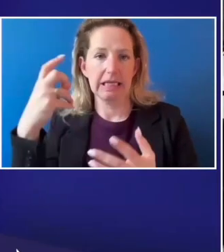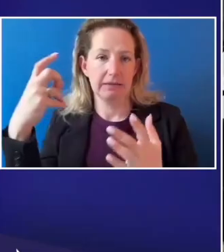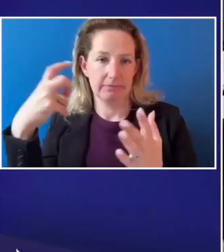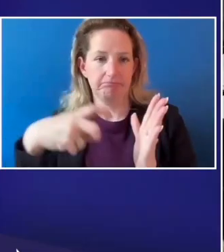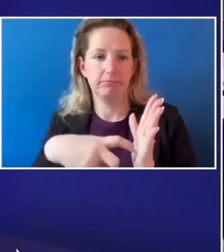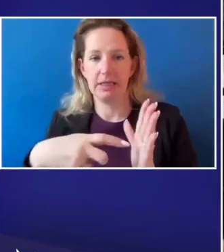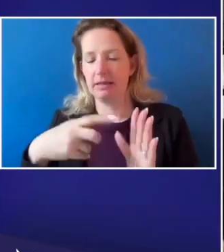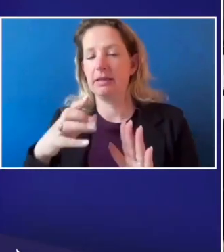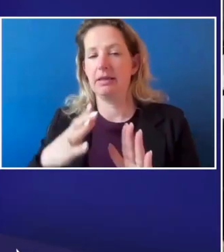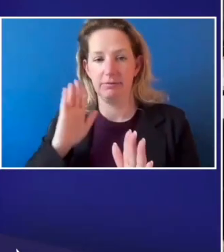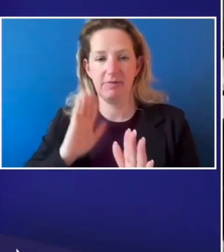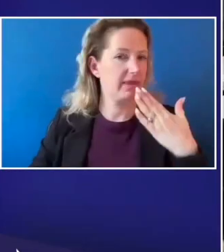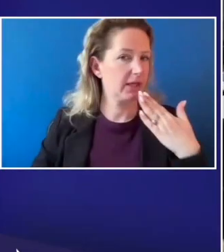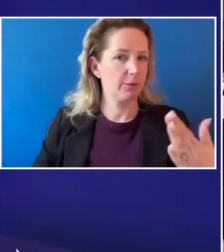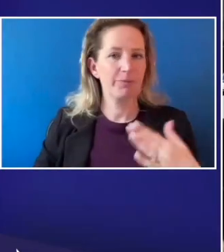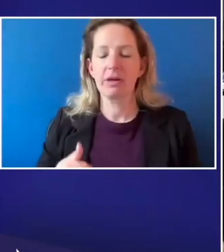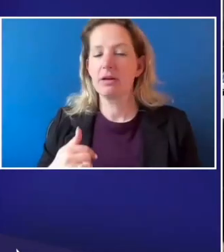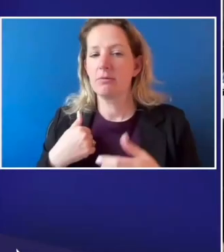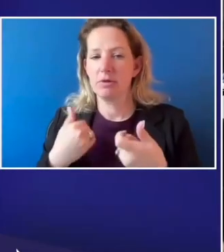We are still trying to find a home for that one.